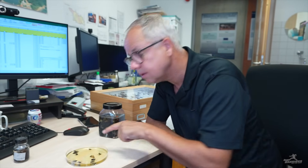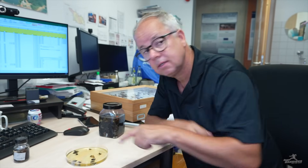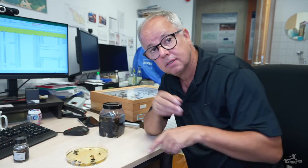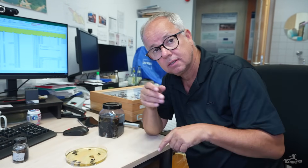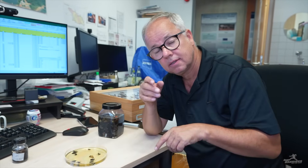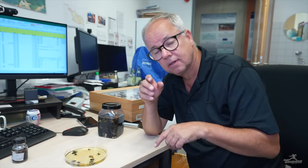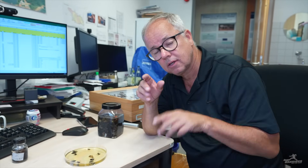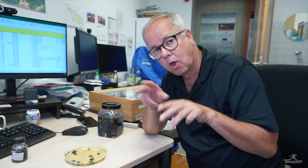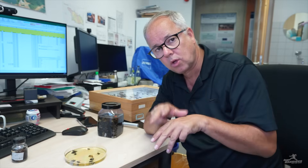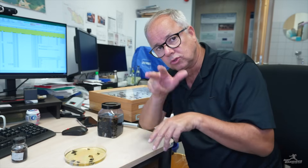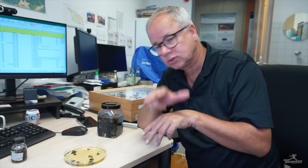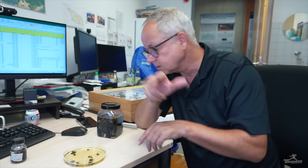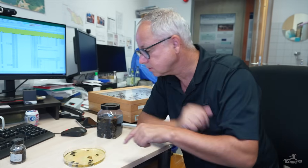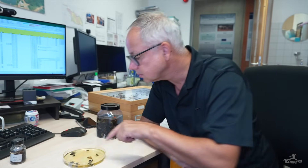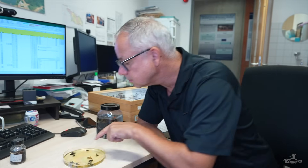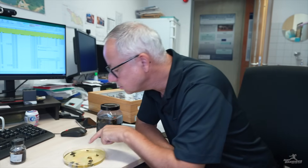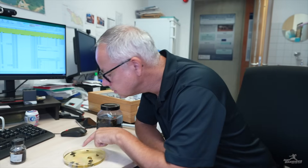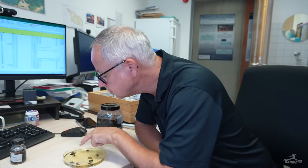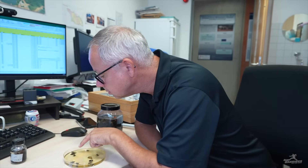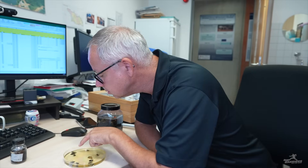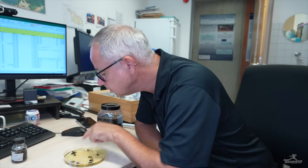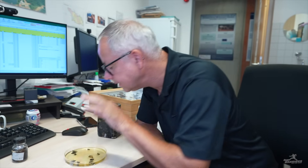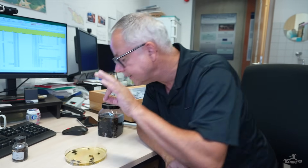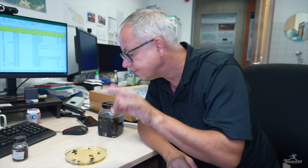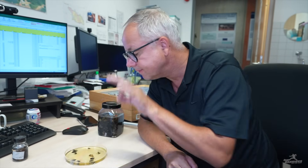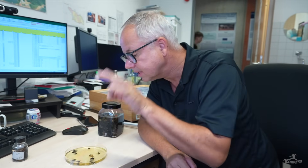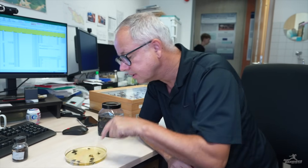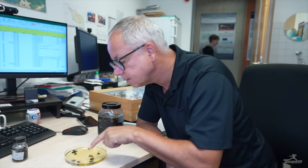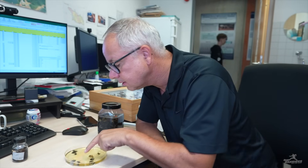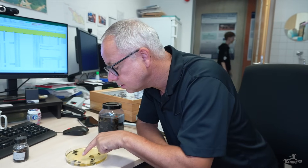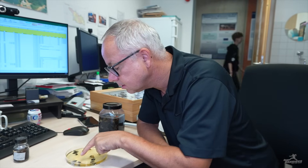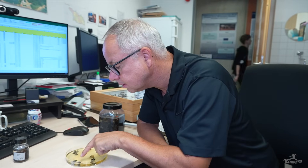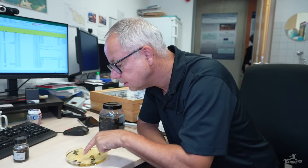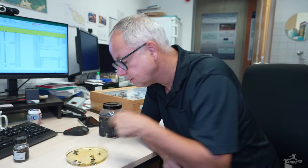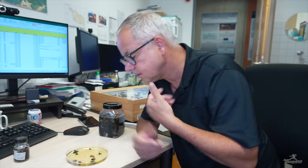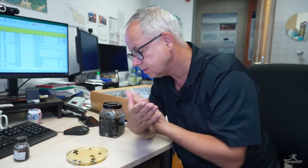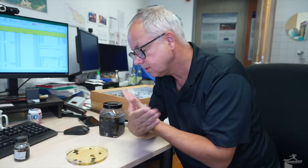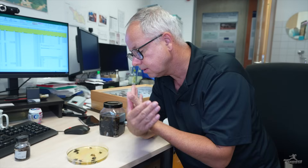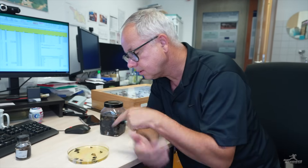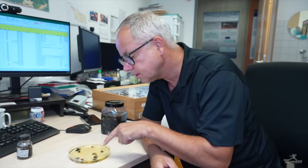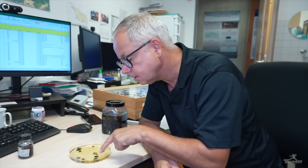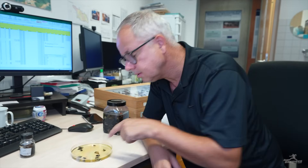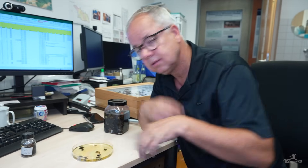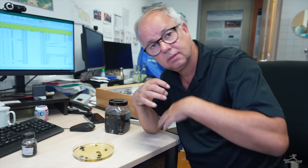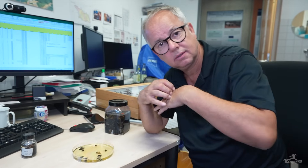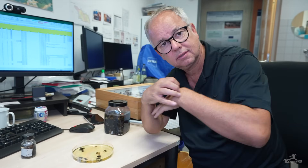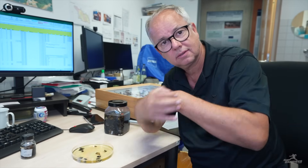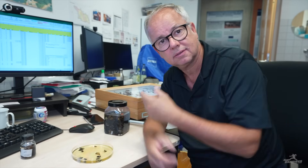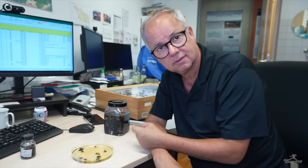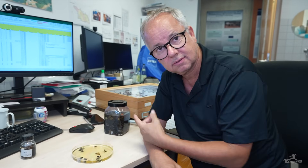A grasshopper. A fly. Another butterfly. And a beetle.